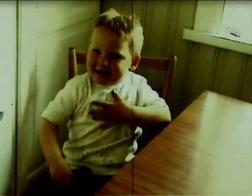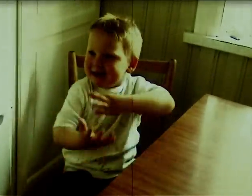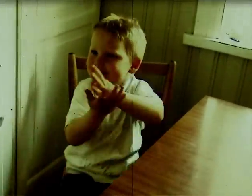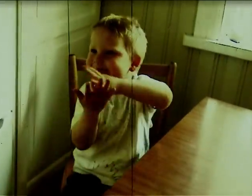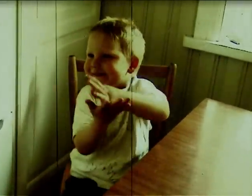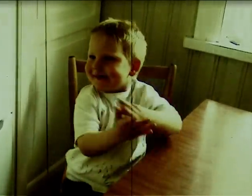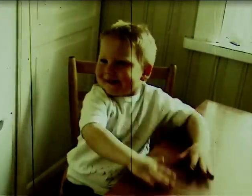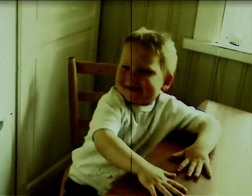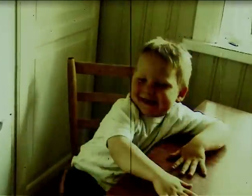I want pizza!